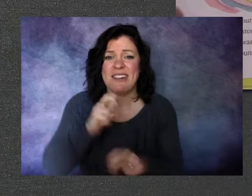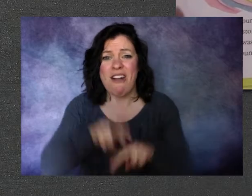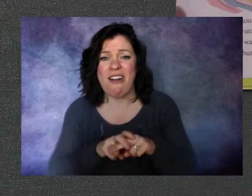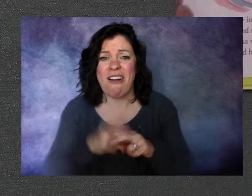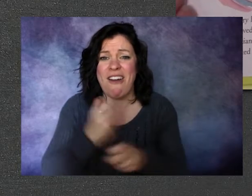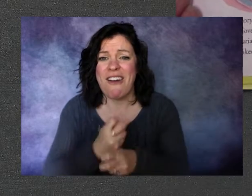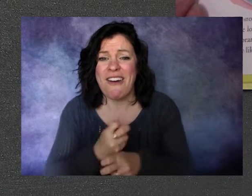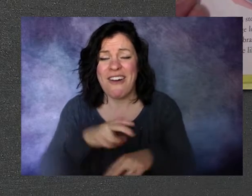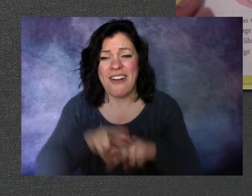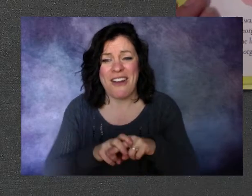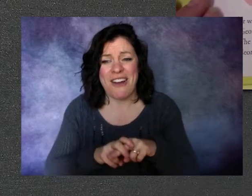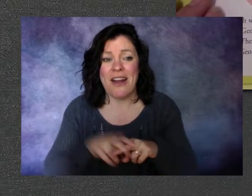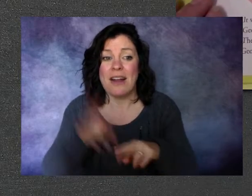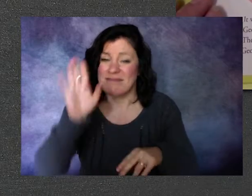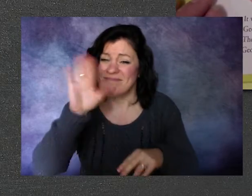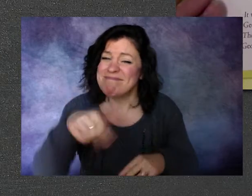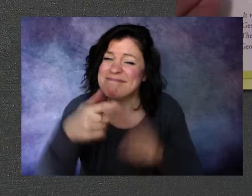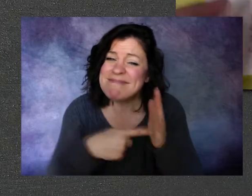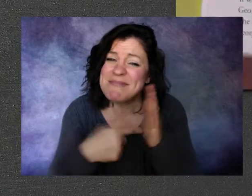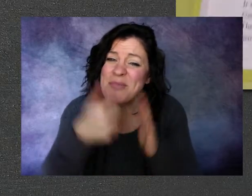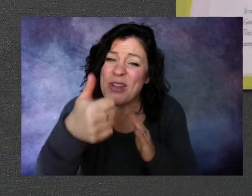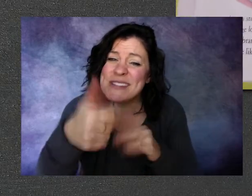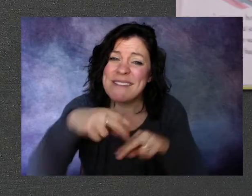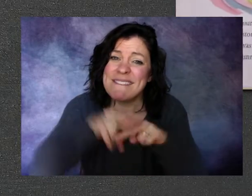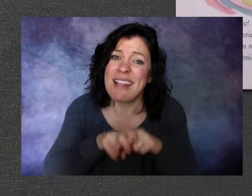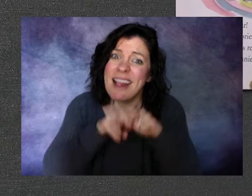I know I do, but I just have to try my best.